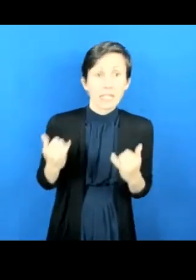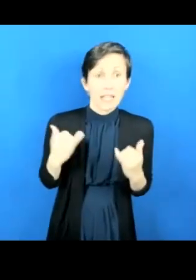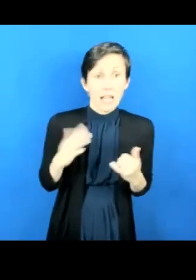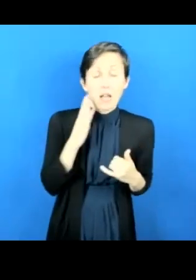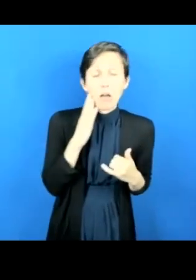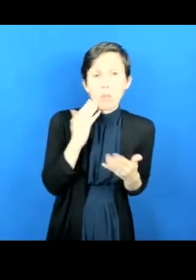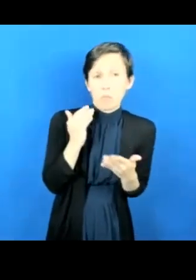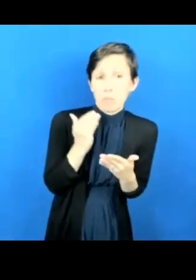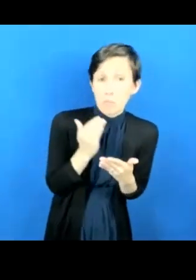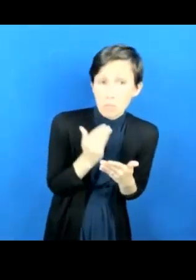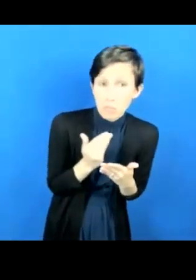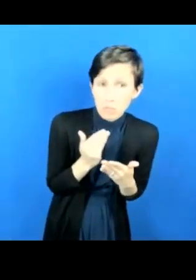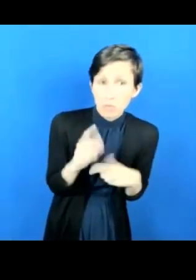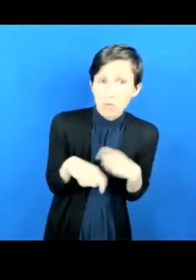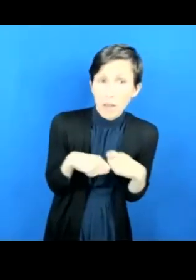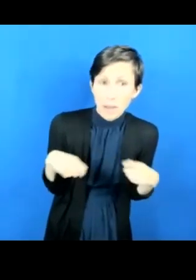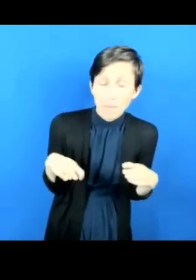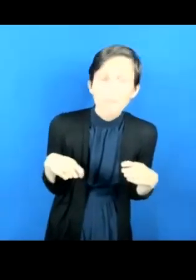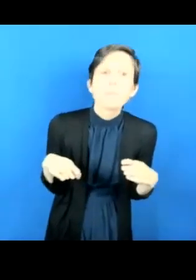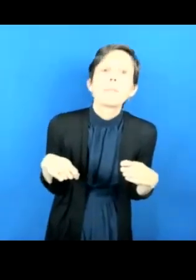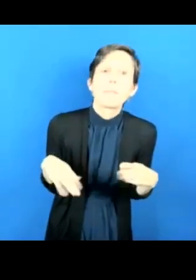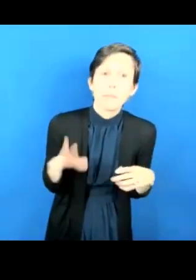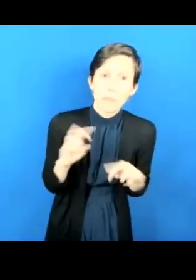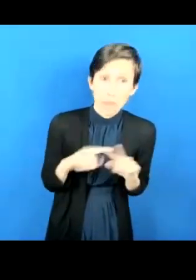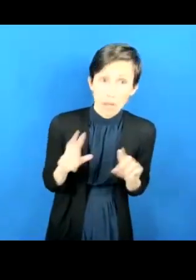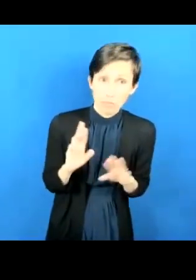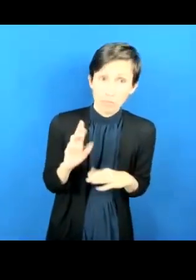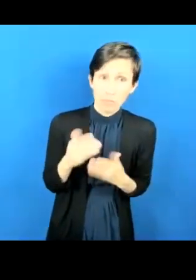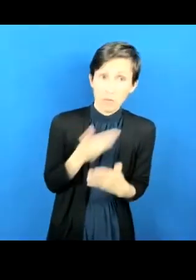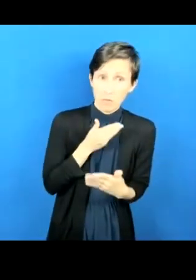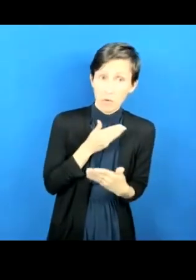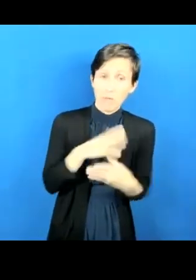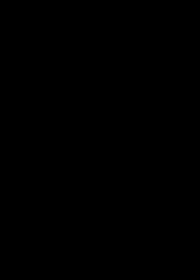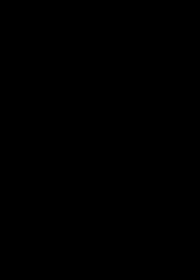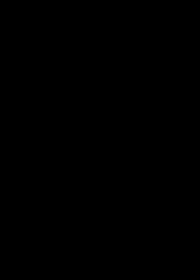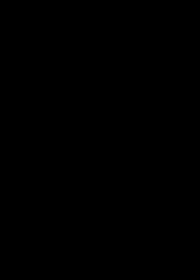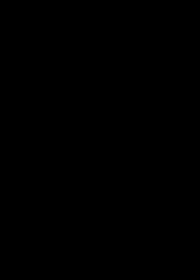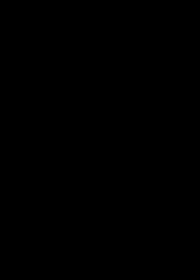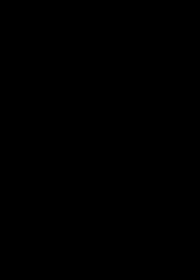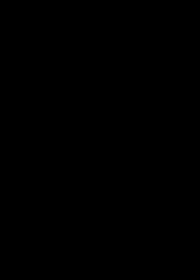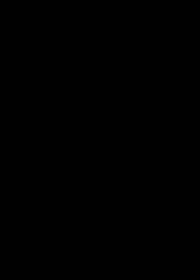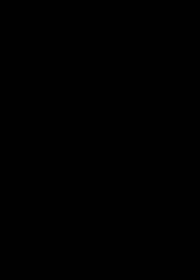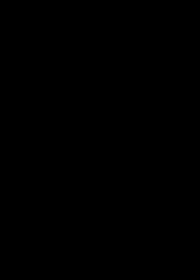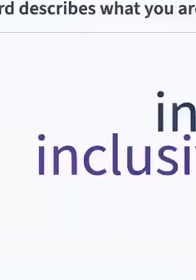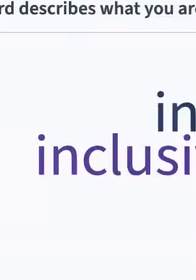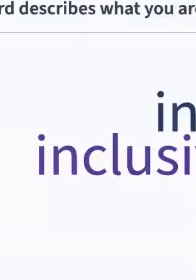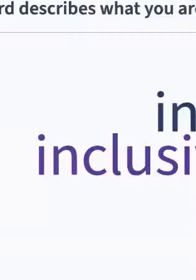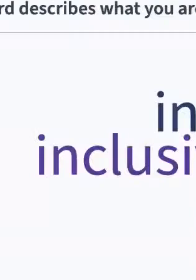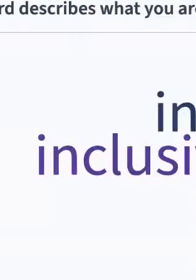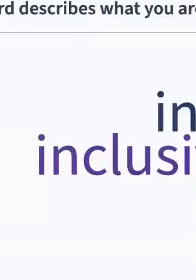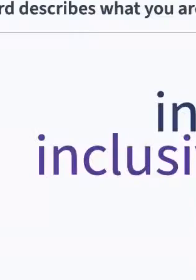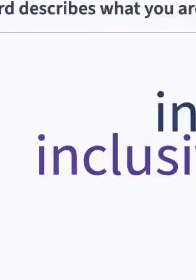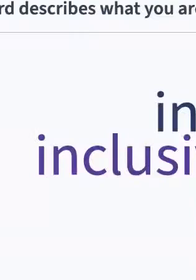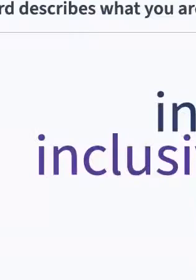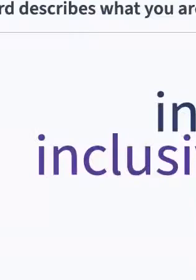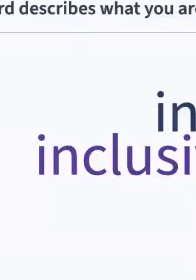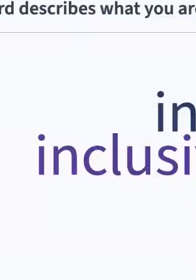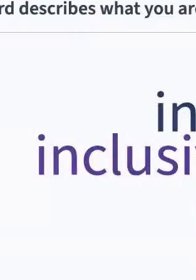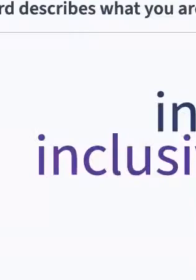So before we wrap up our session today, I'd like to engage us in one final activity together. So you're gonna see a poll appearing